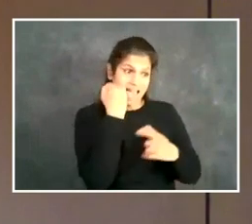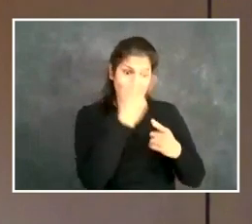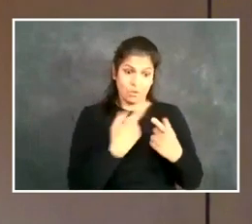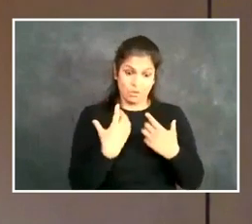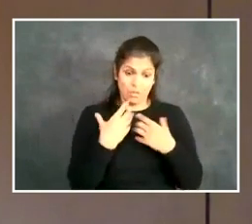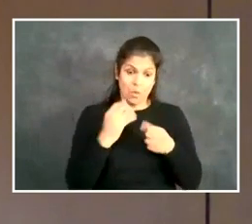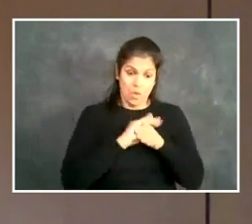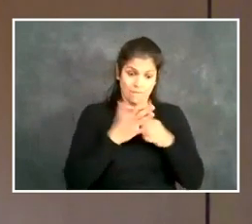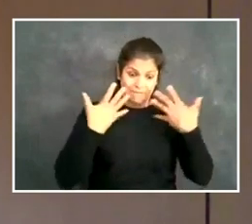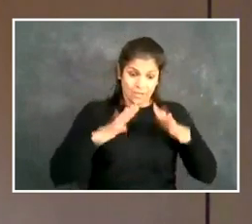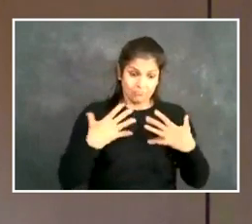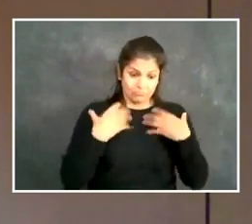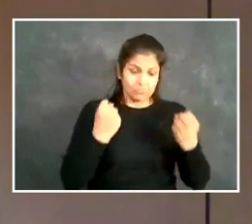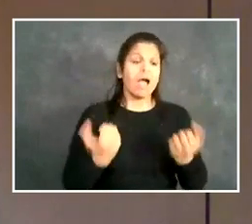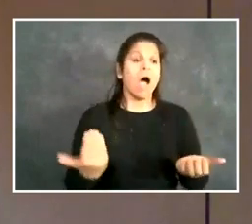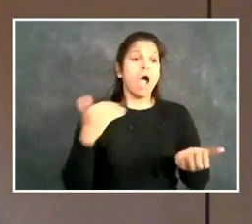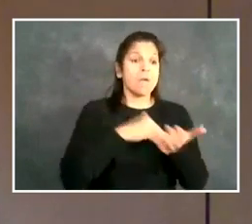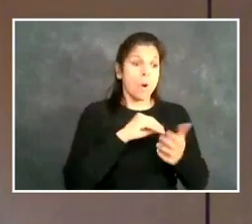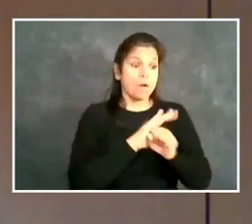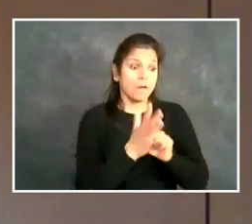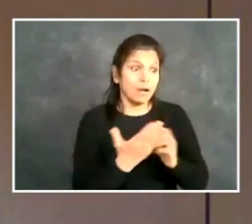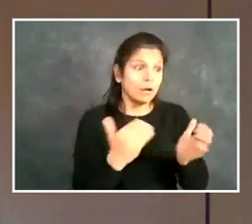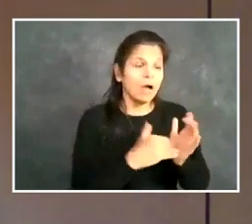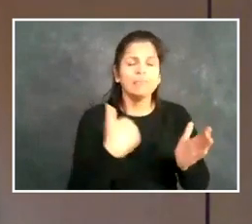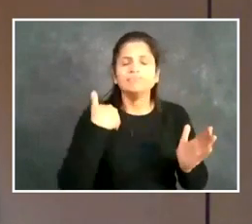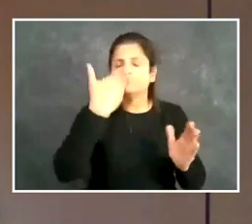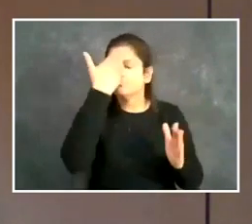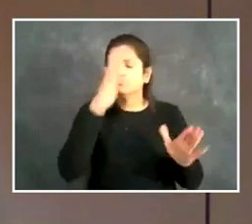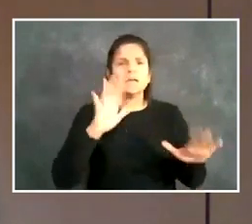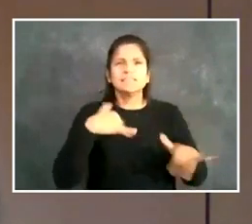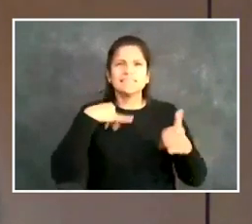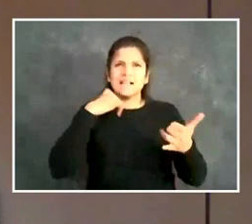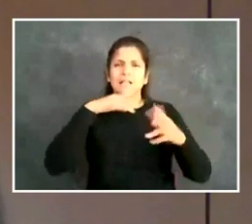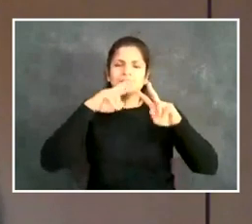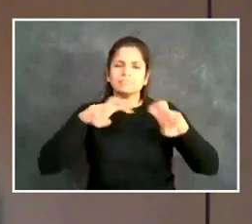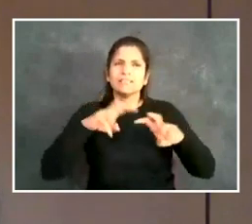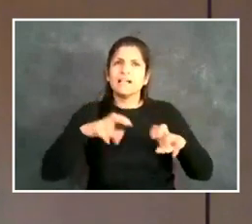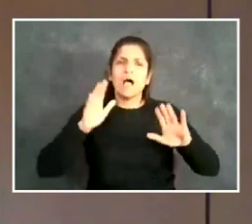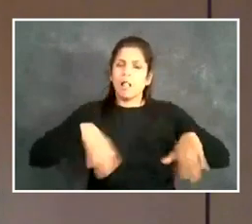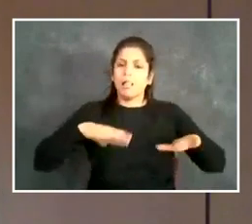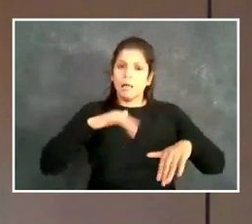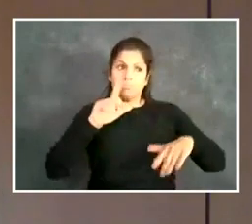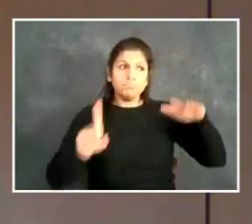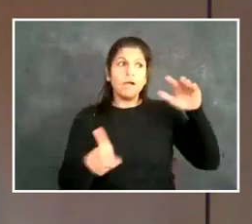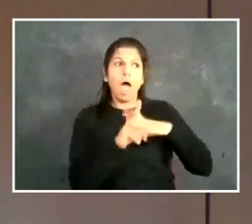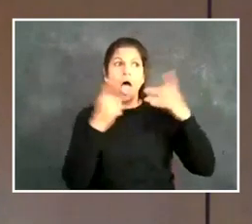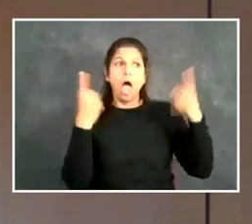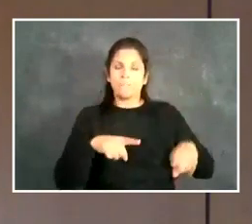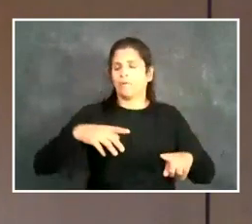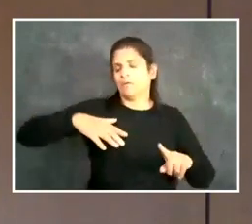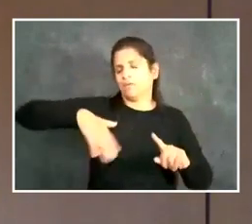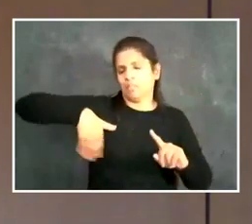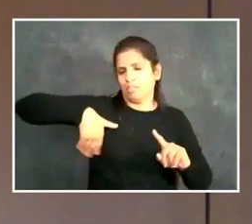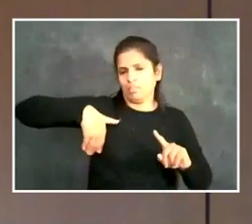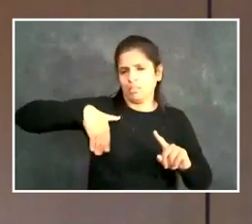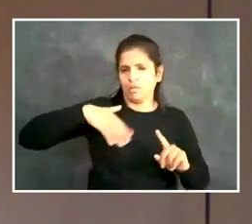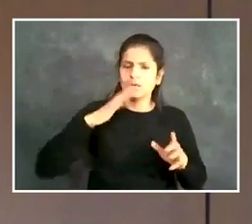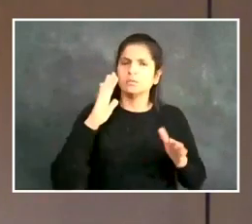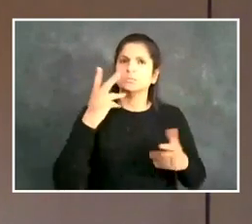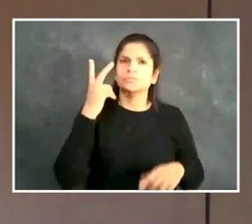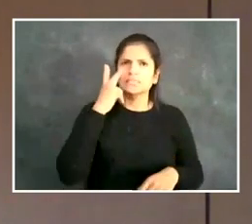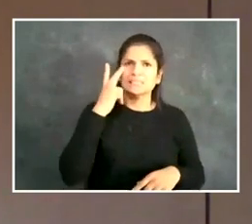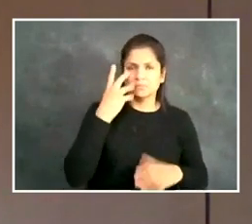NOT.